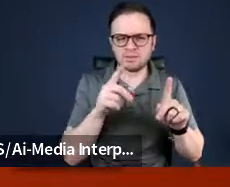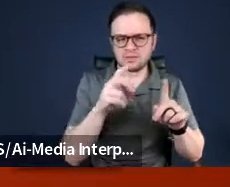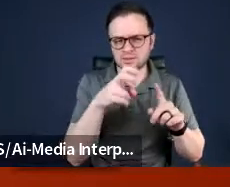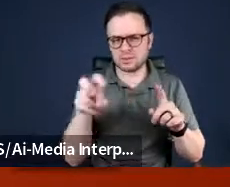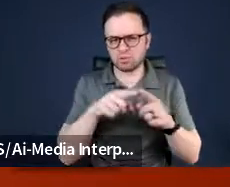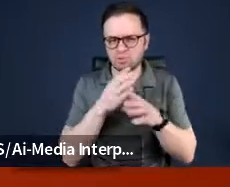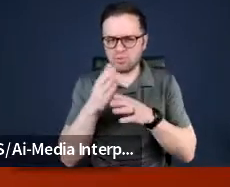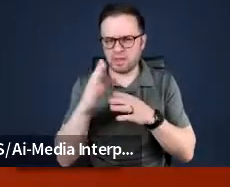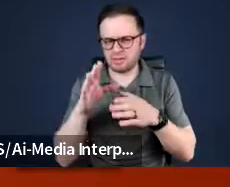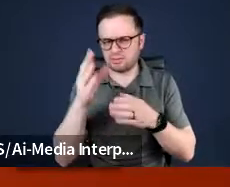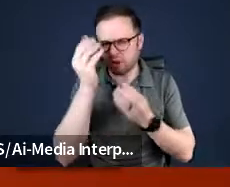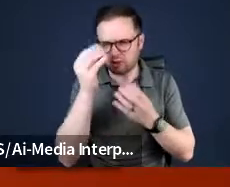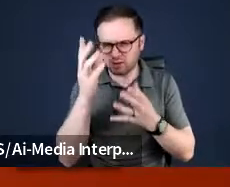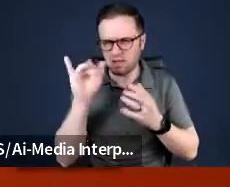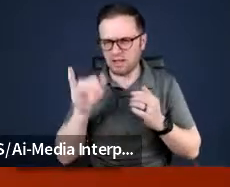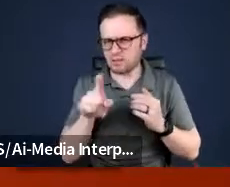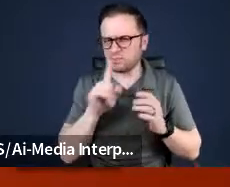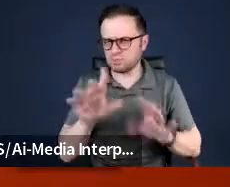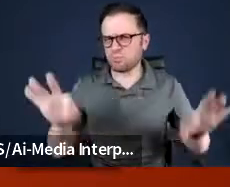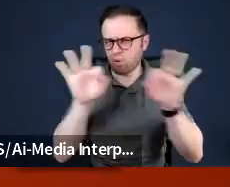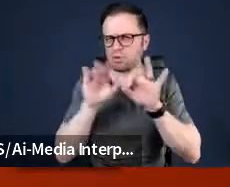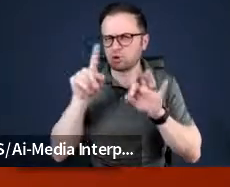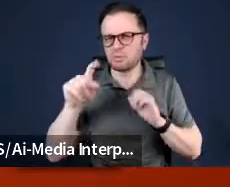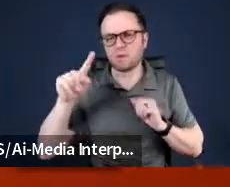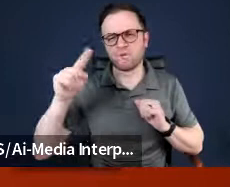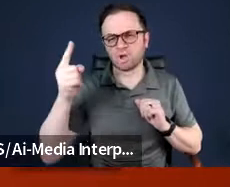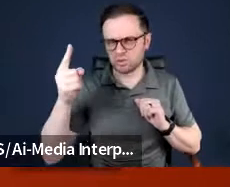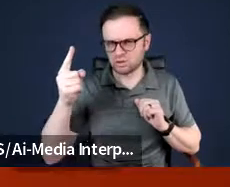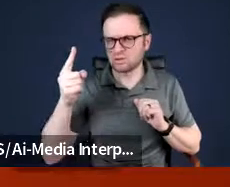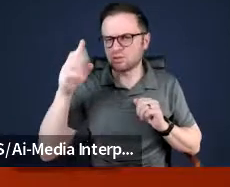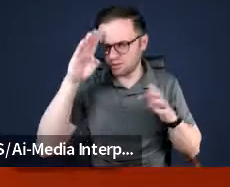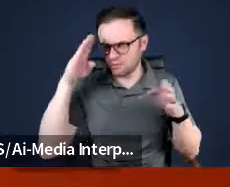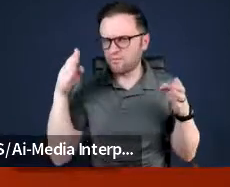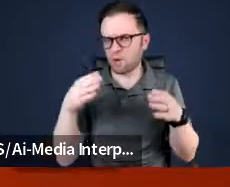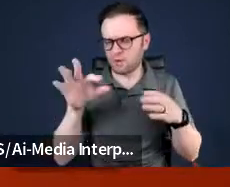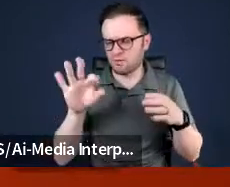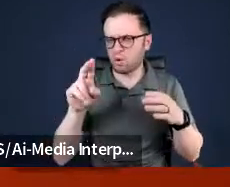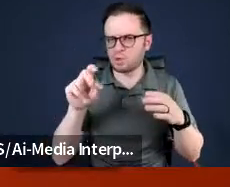I have seen a few different names of this but usually Skip to main content is good,